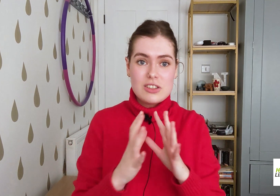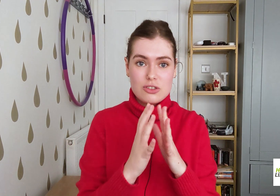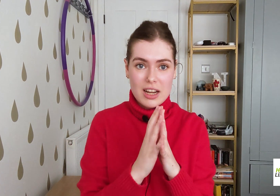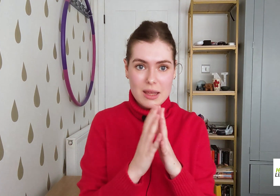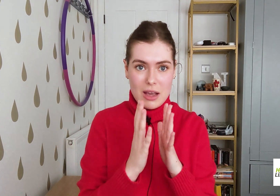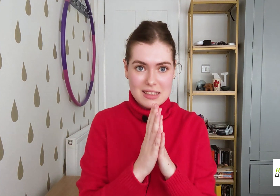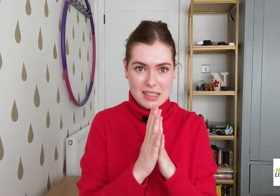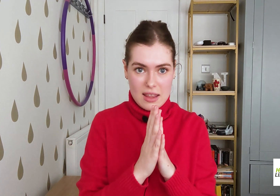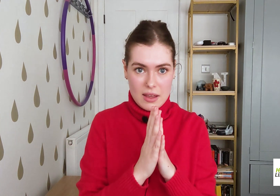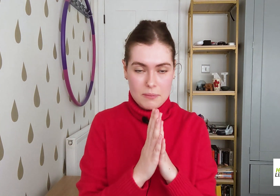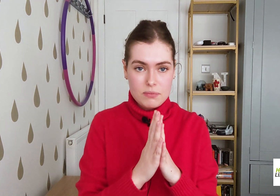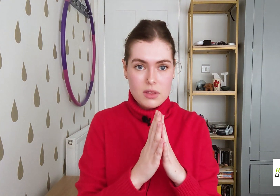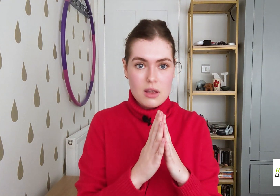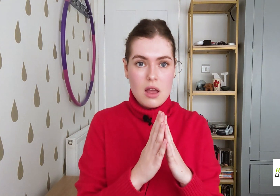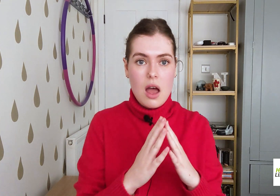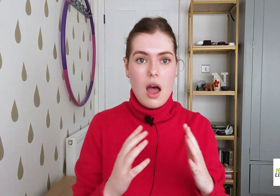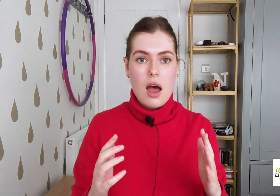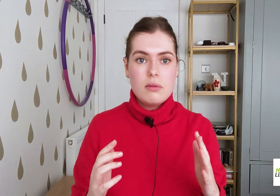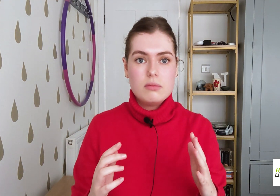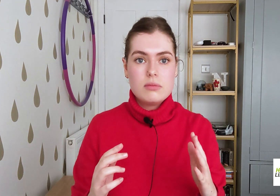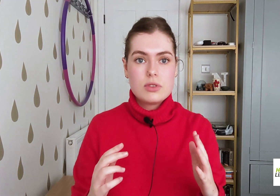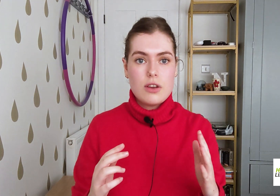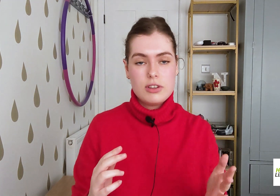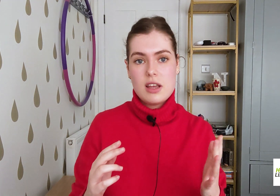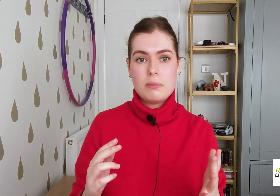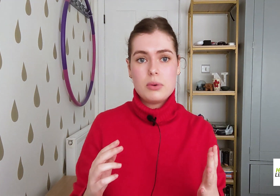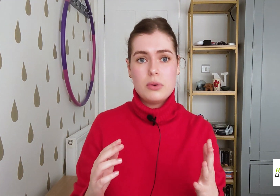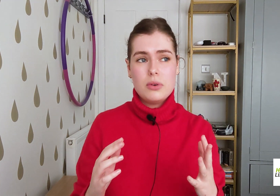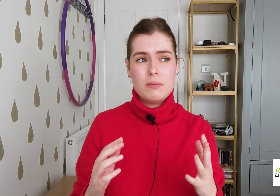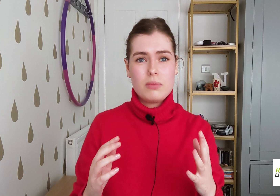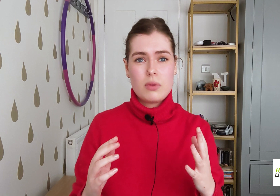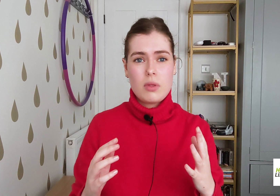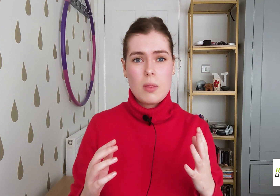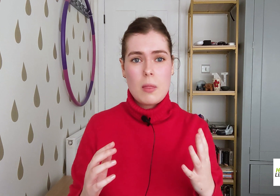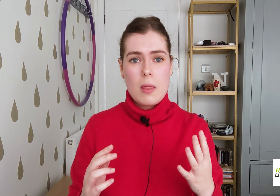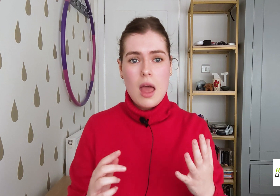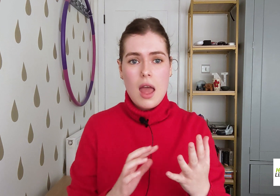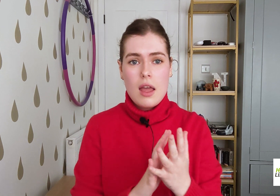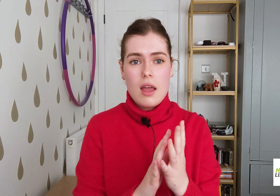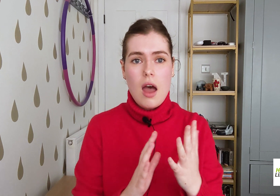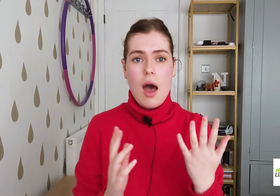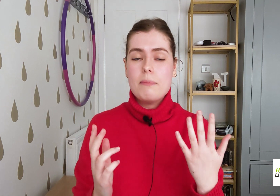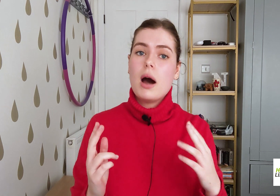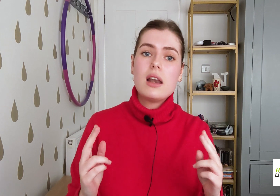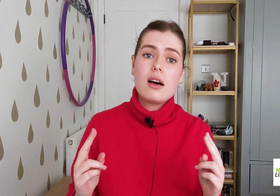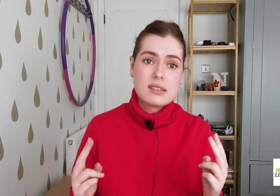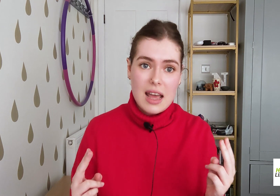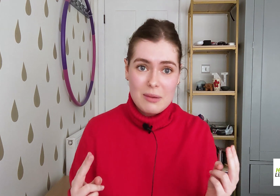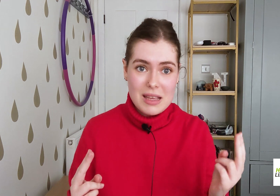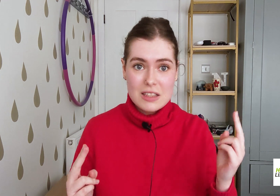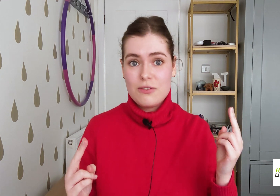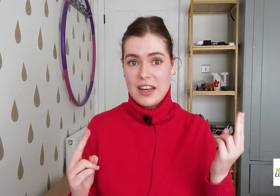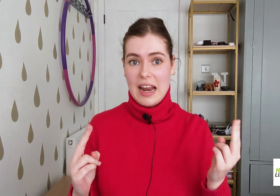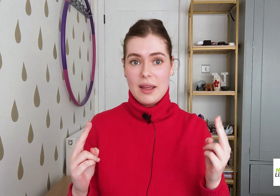So try and keep your hands together. So for example, my last name is “FINDLAY”.